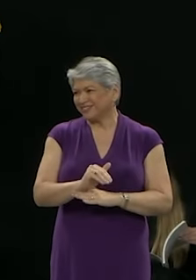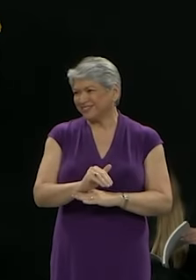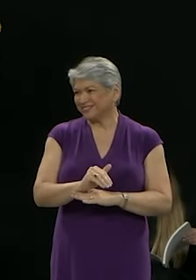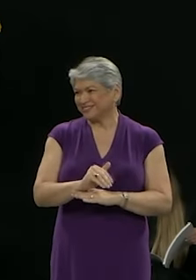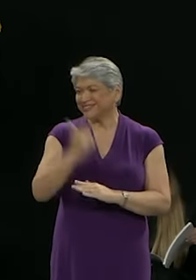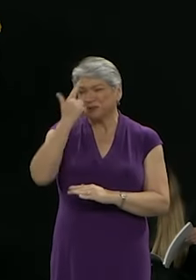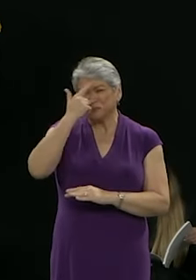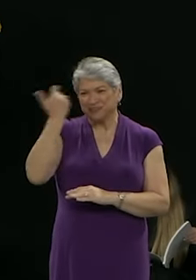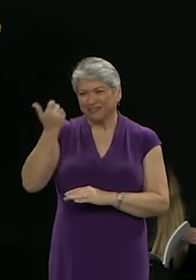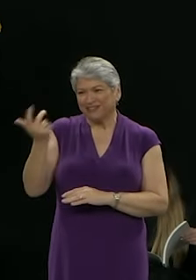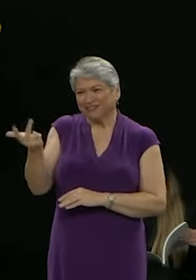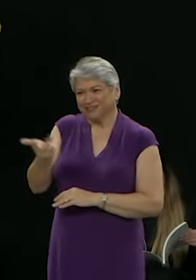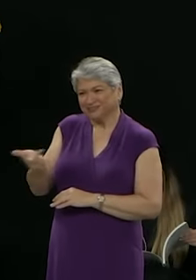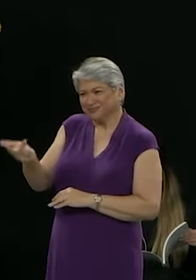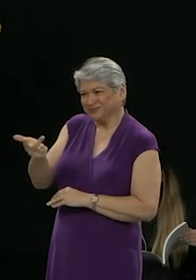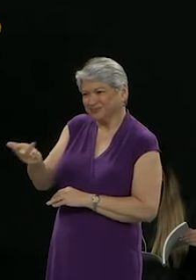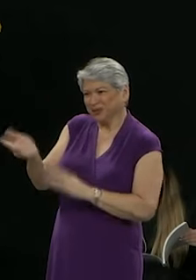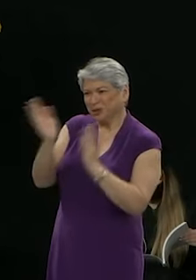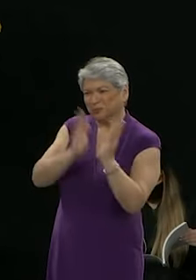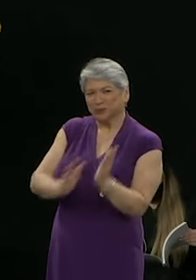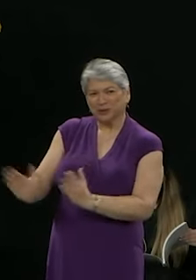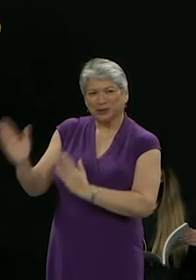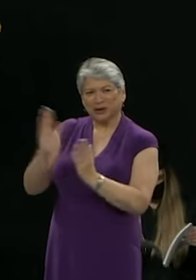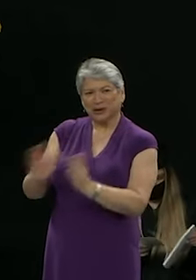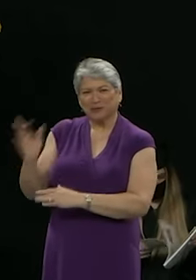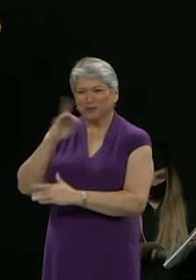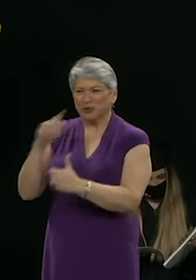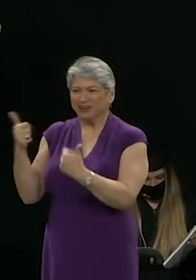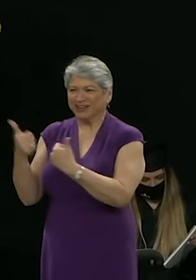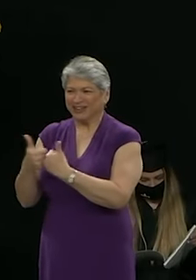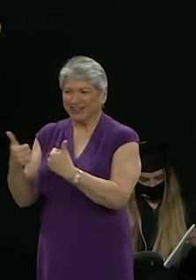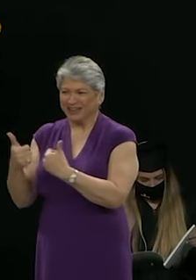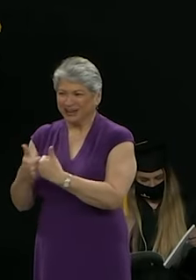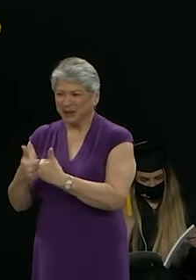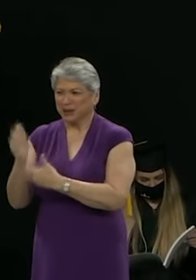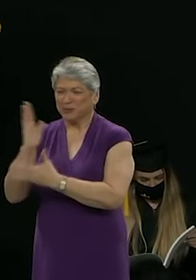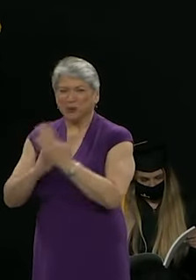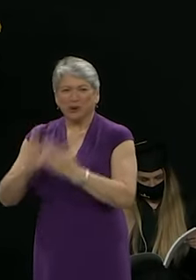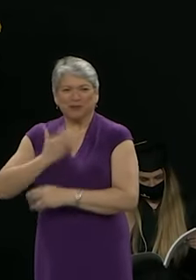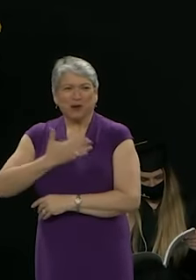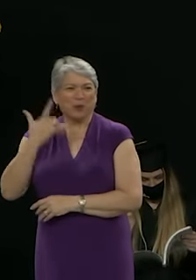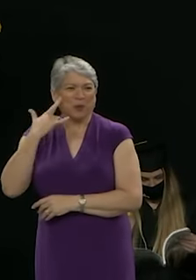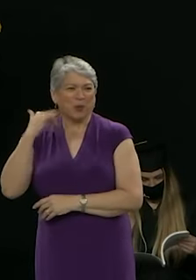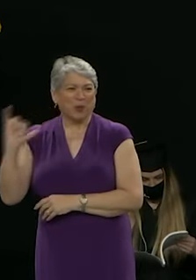because they are preparing for a game as part of our Golden Eagle Baseball Team.